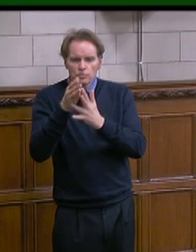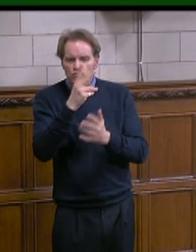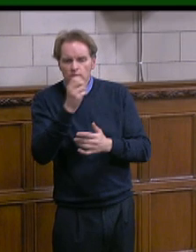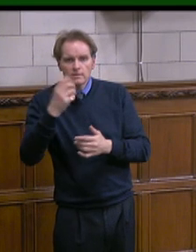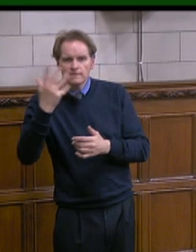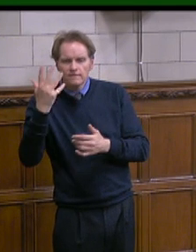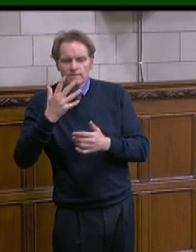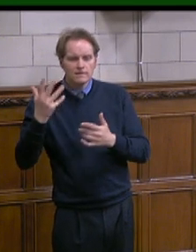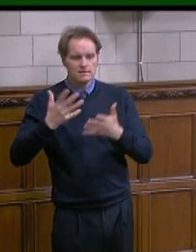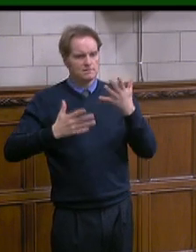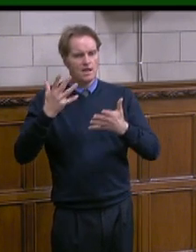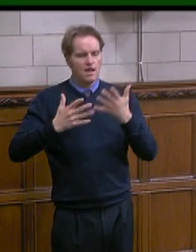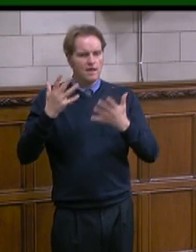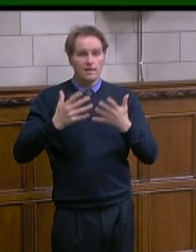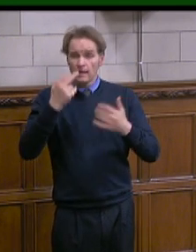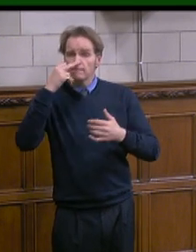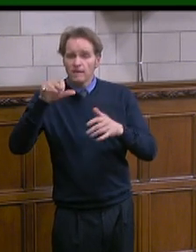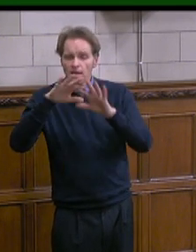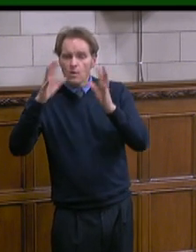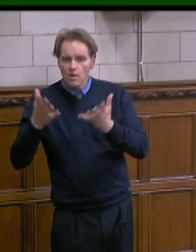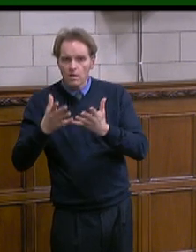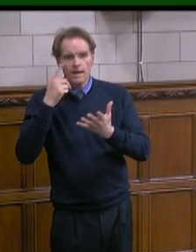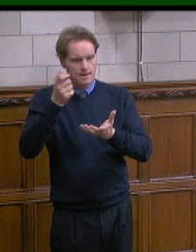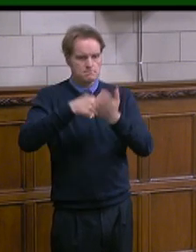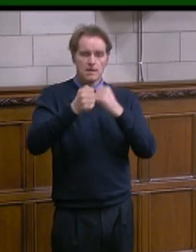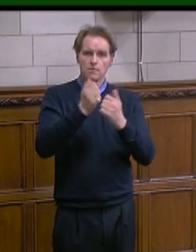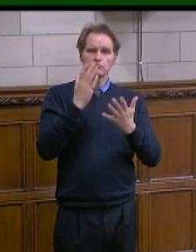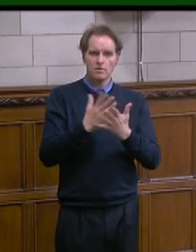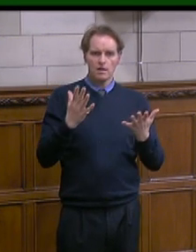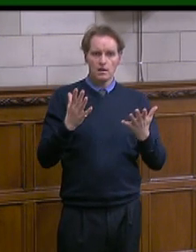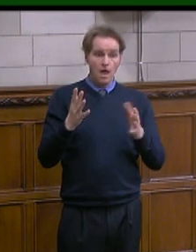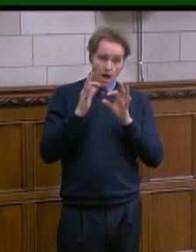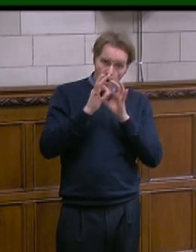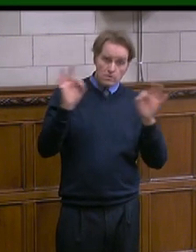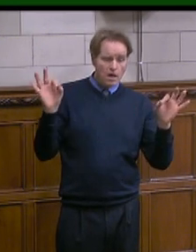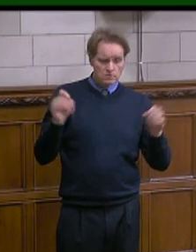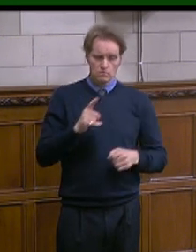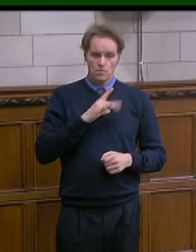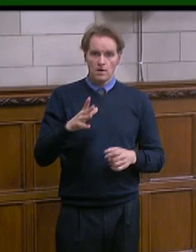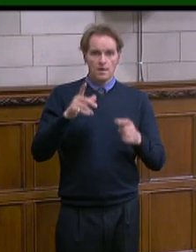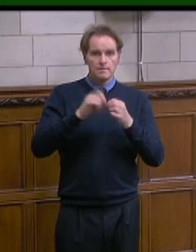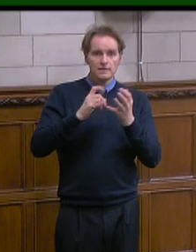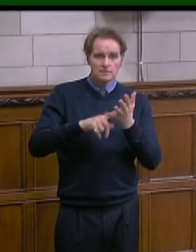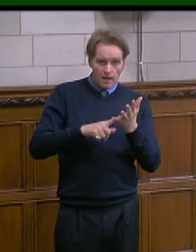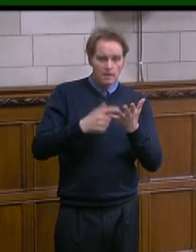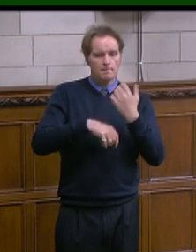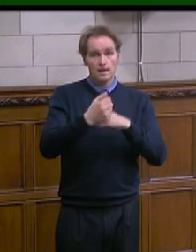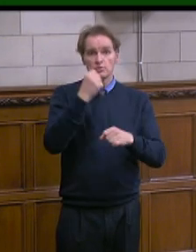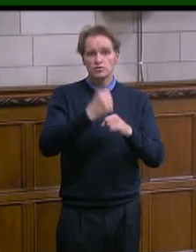I ask the Minister to listen to other hon. Members and me and give British Sign Language a GCSE.